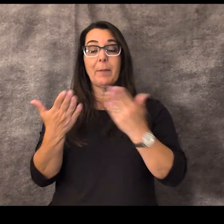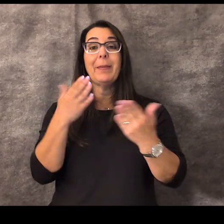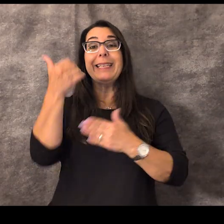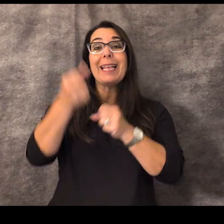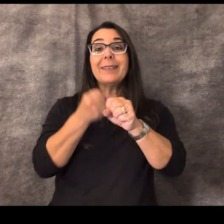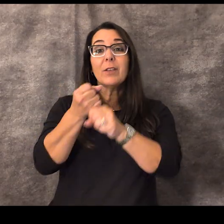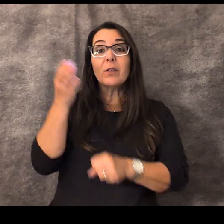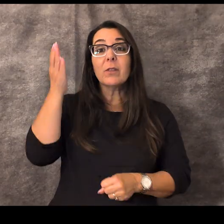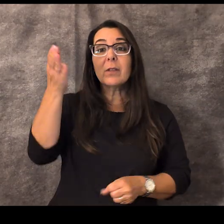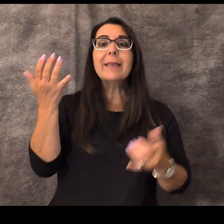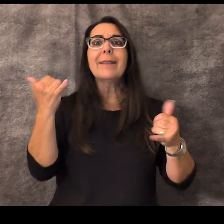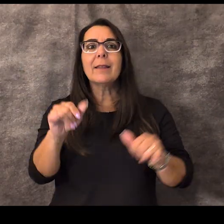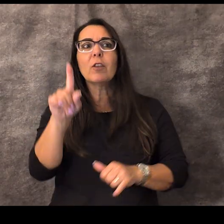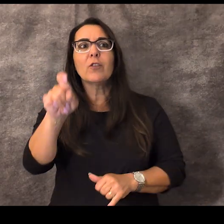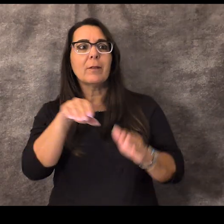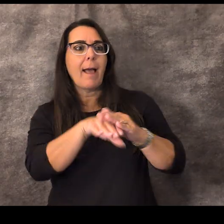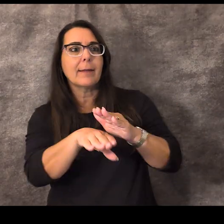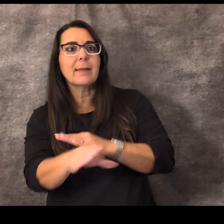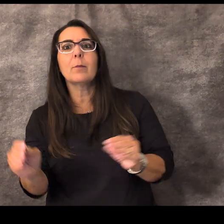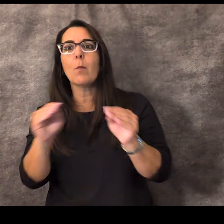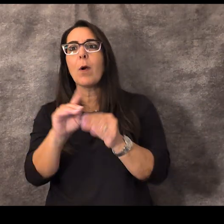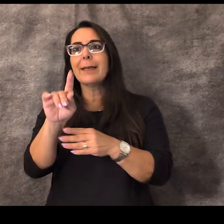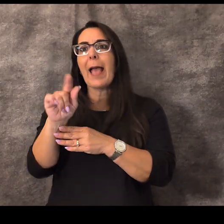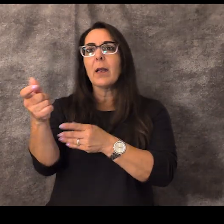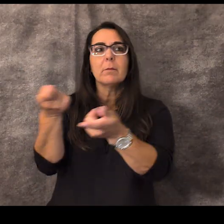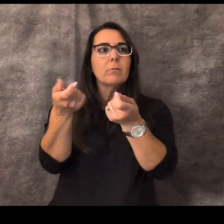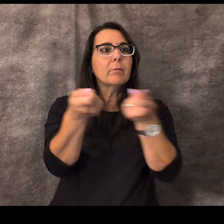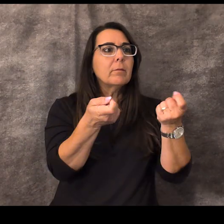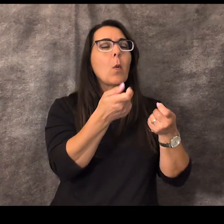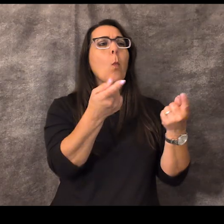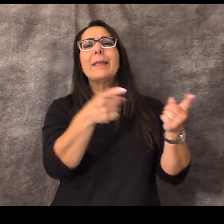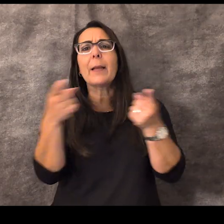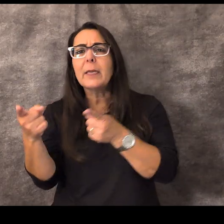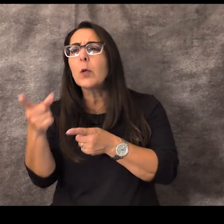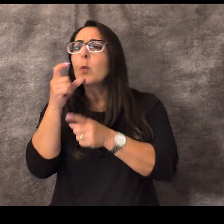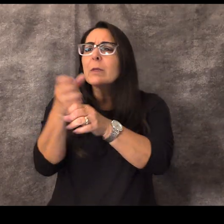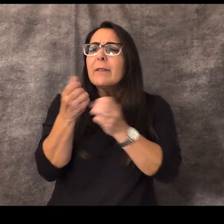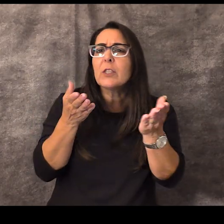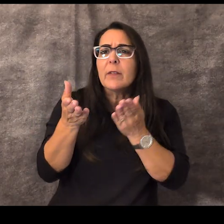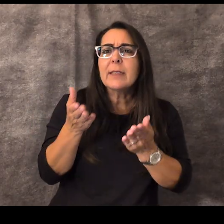should have access to more data about what's happening, who's getting the services, where the gaps are.